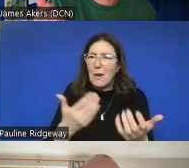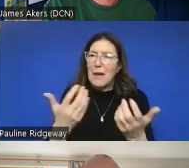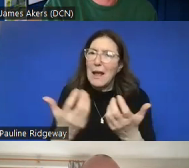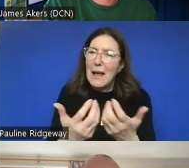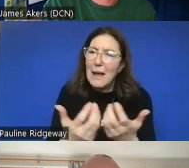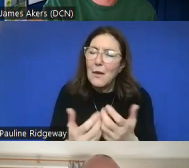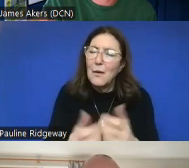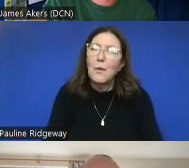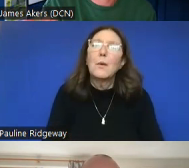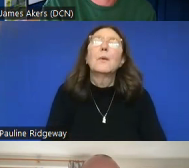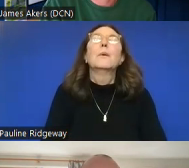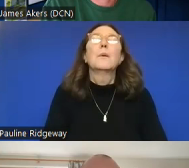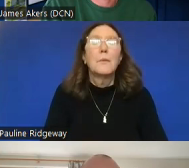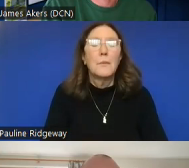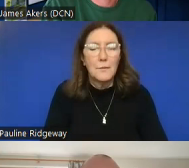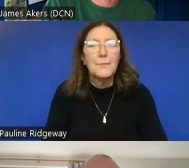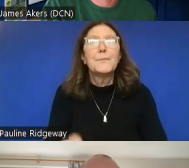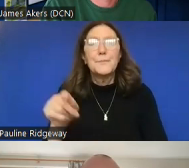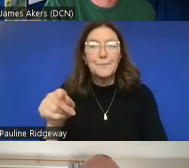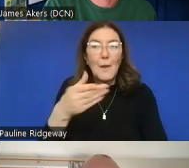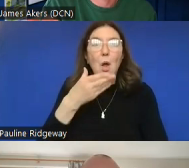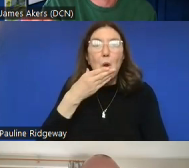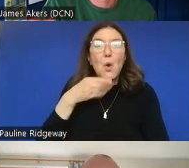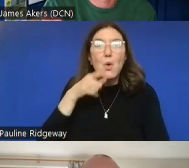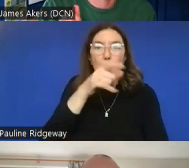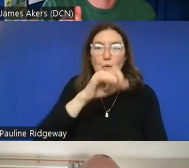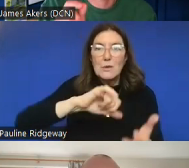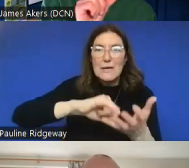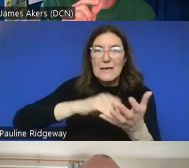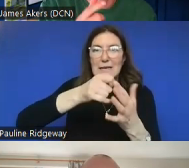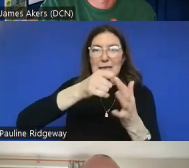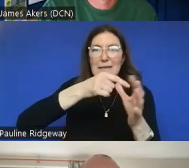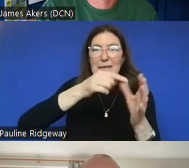maybe using the spam checker, the spam hunter, whatever it is, that section.